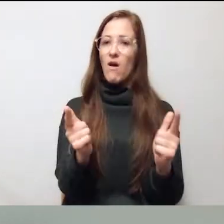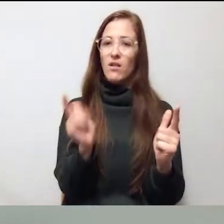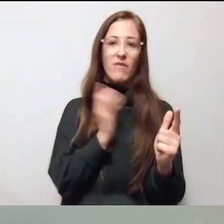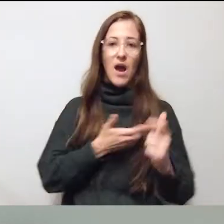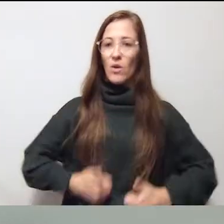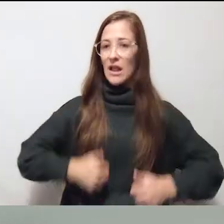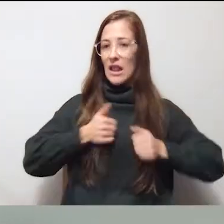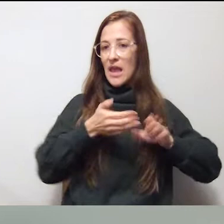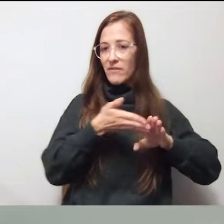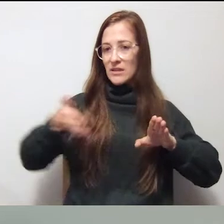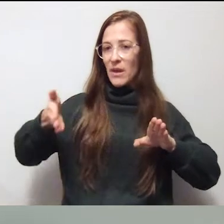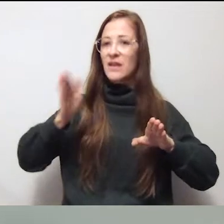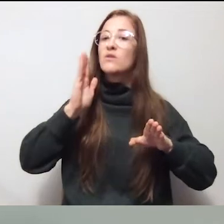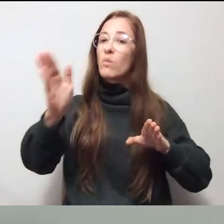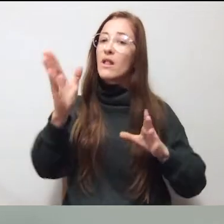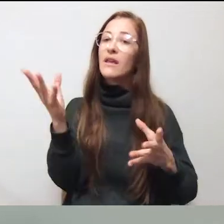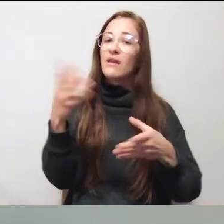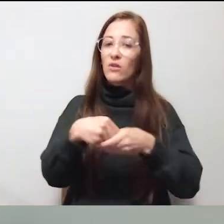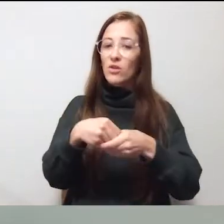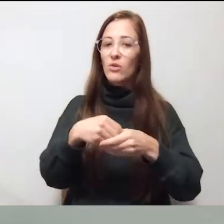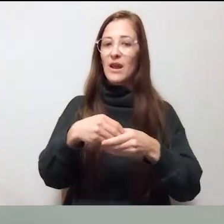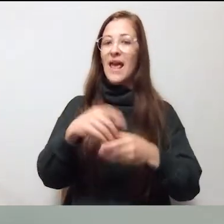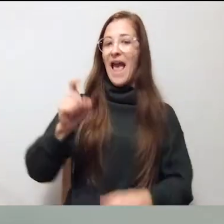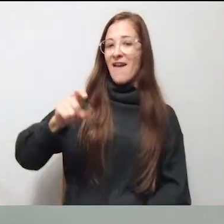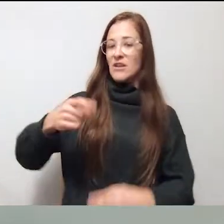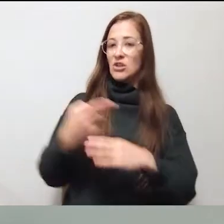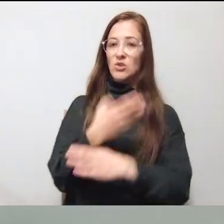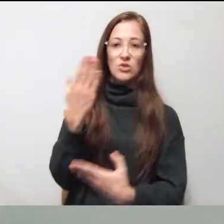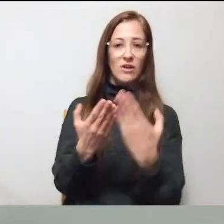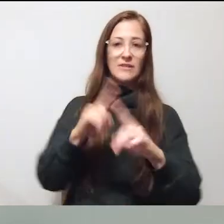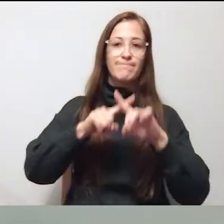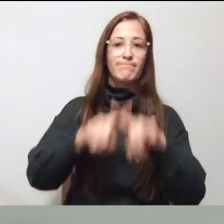are going to include having to use services at some point.